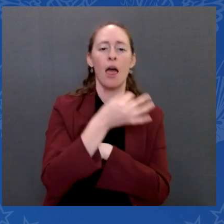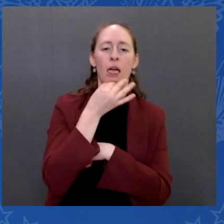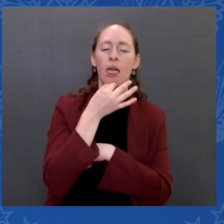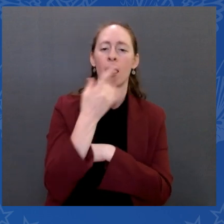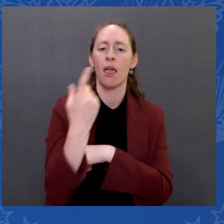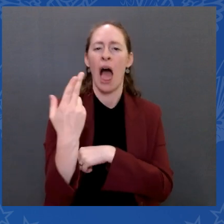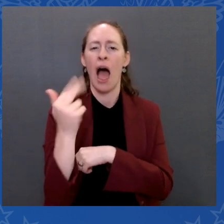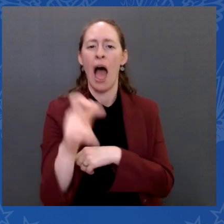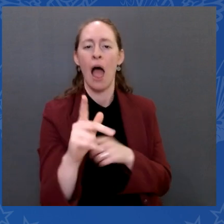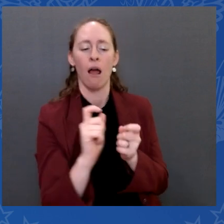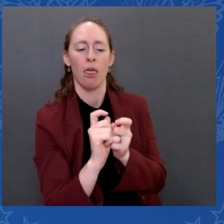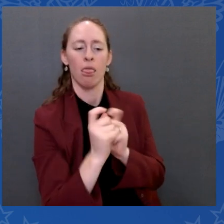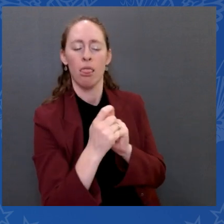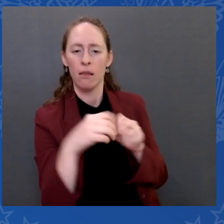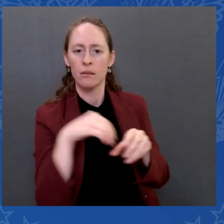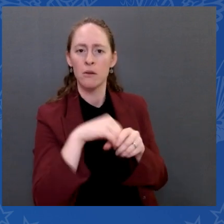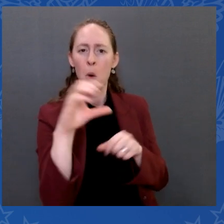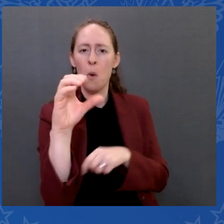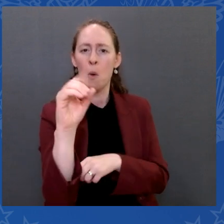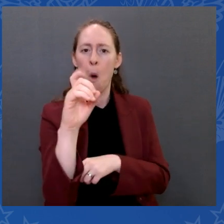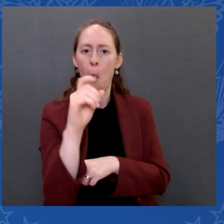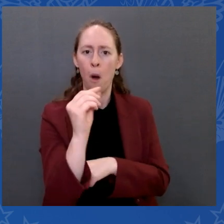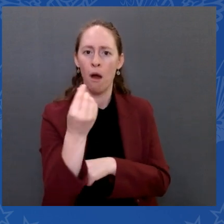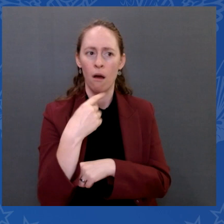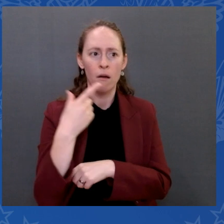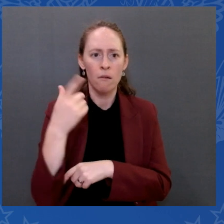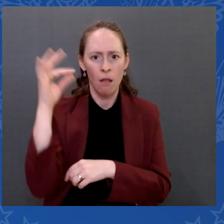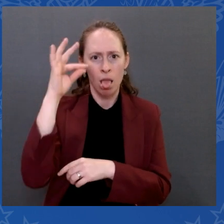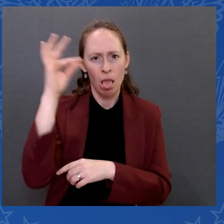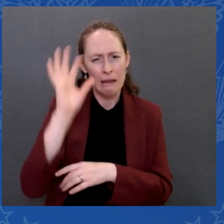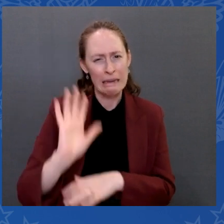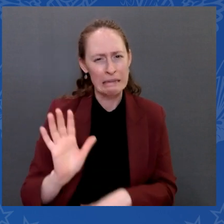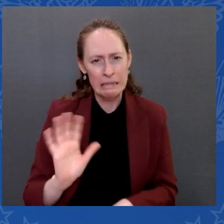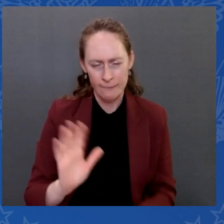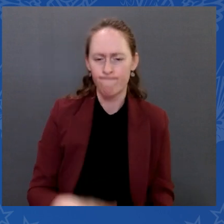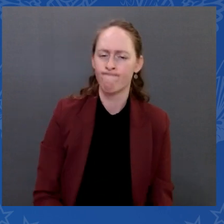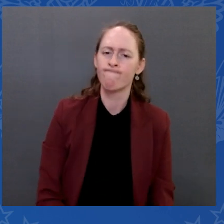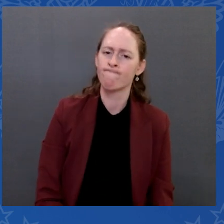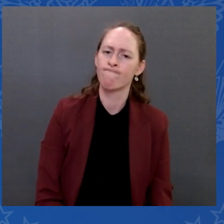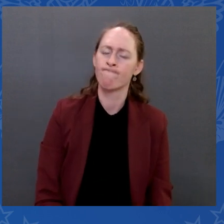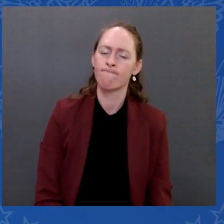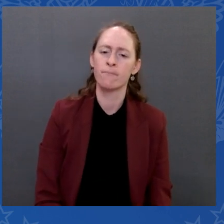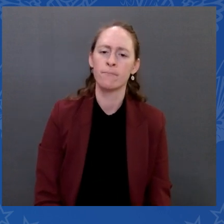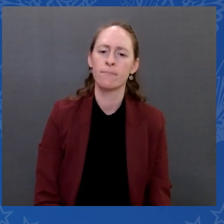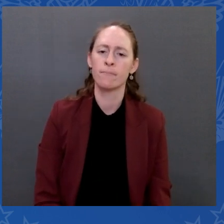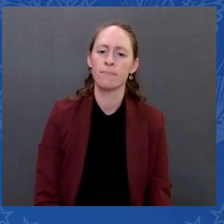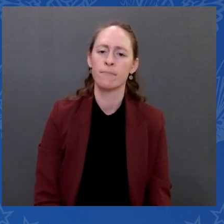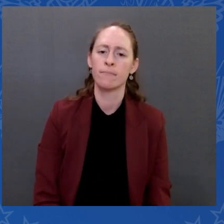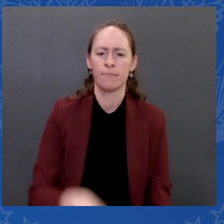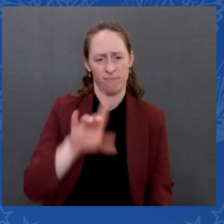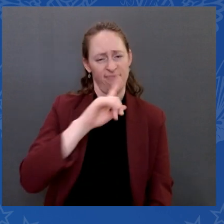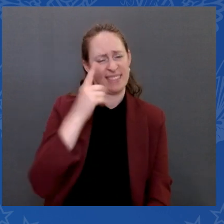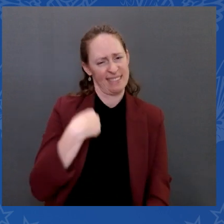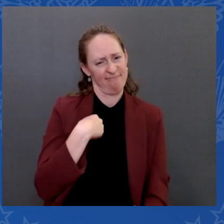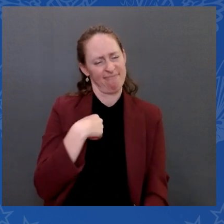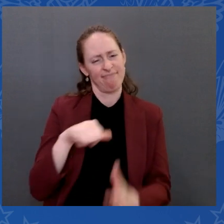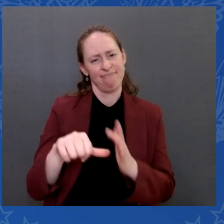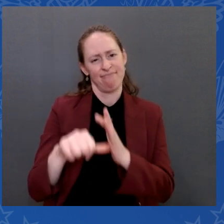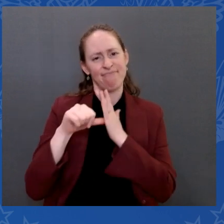And, by the way, I was really impressed with your workers down in Alabama when they went through the plant. I was there for several hours, as you know.